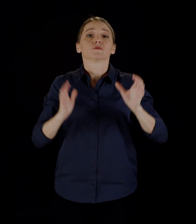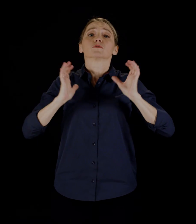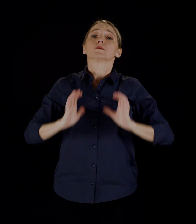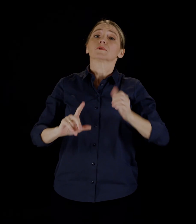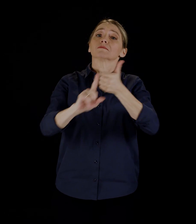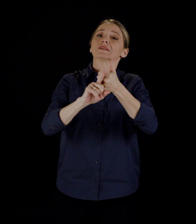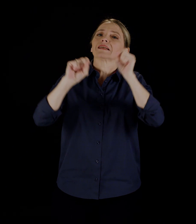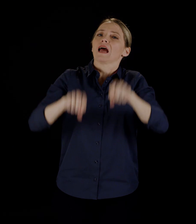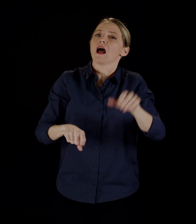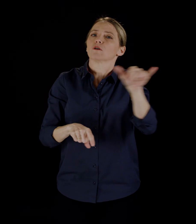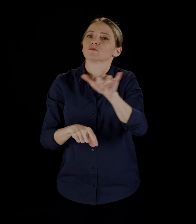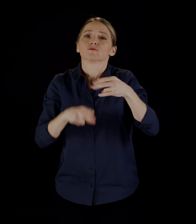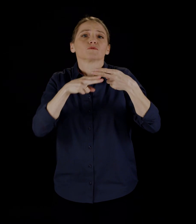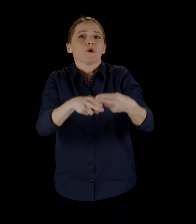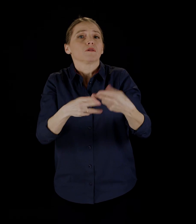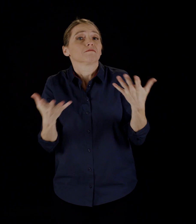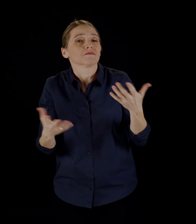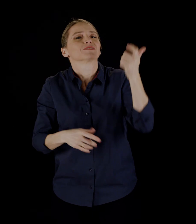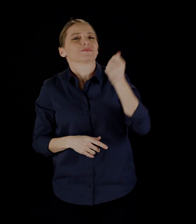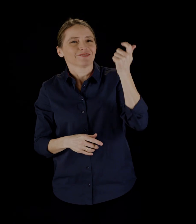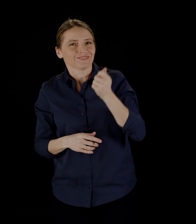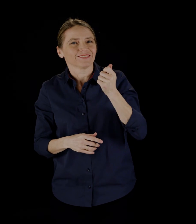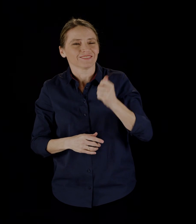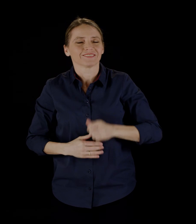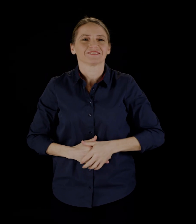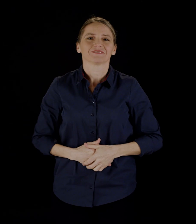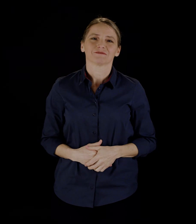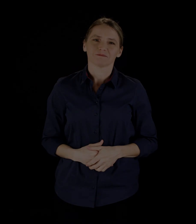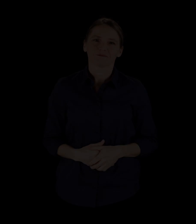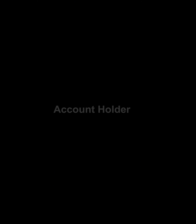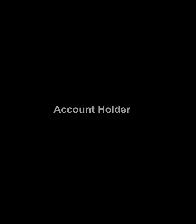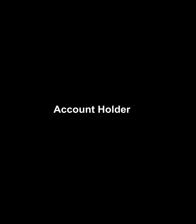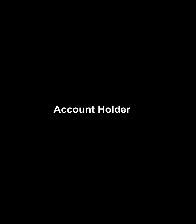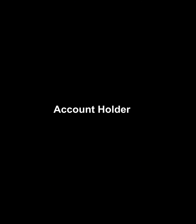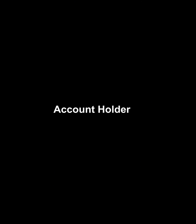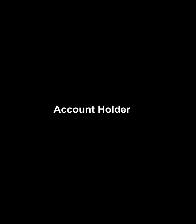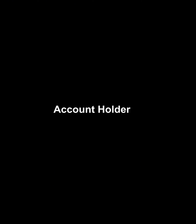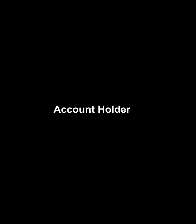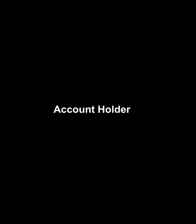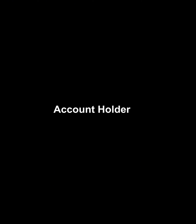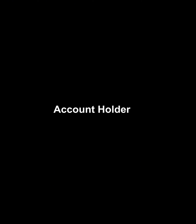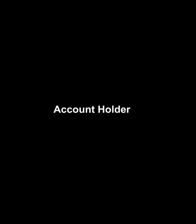A customer may also be referred to as a Subscriber. Account Holder